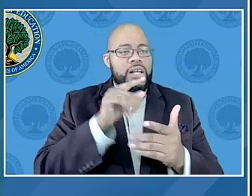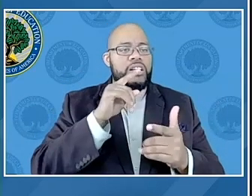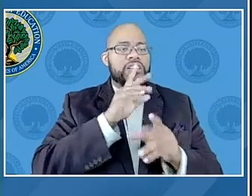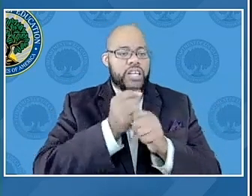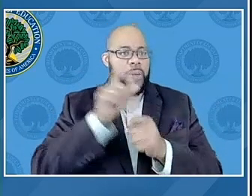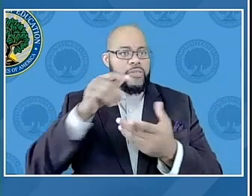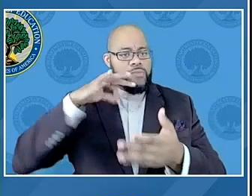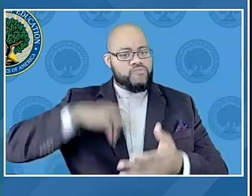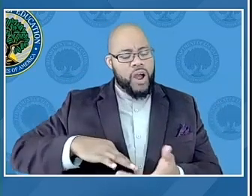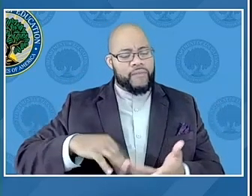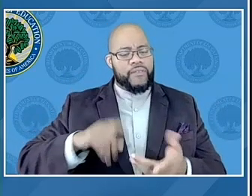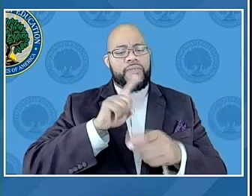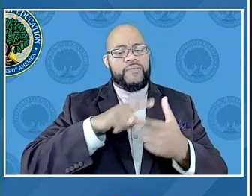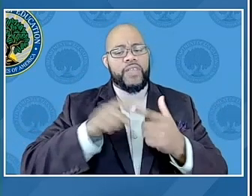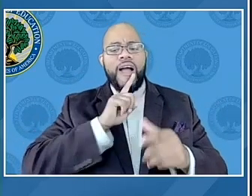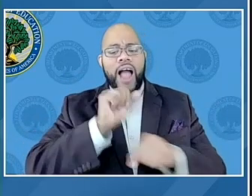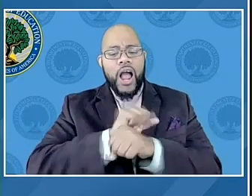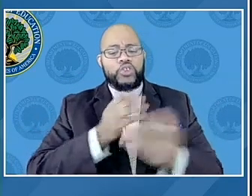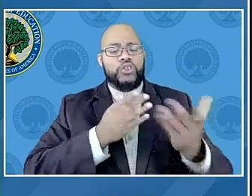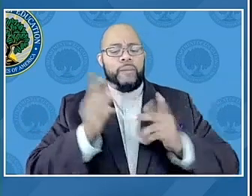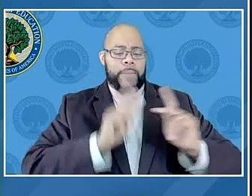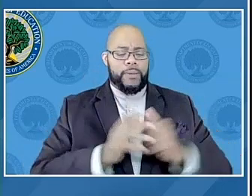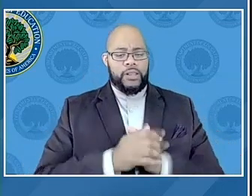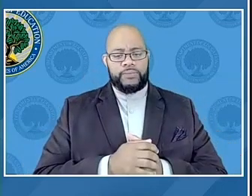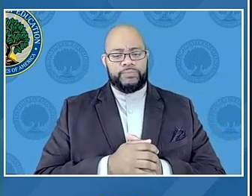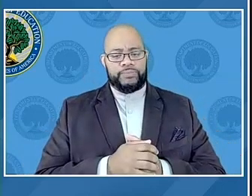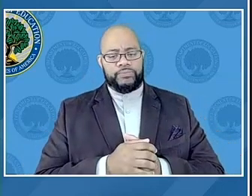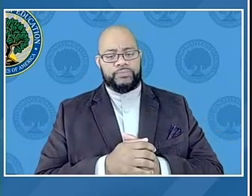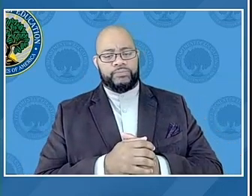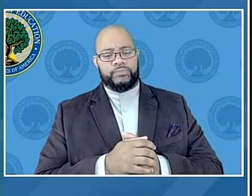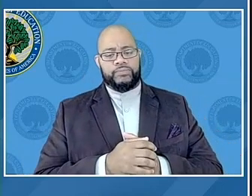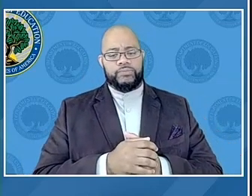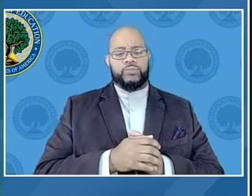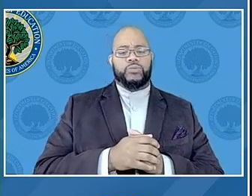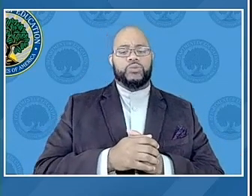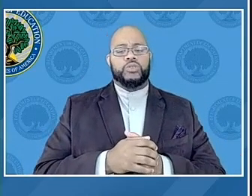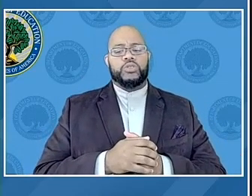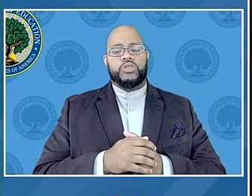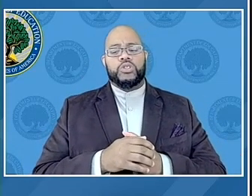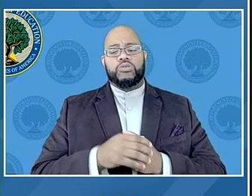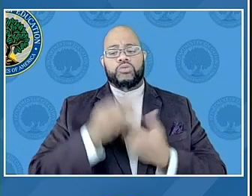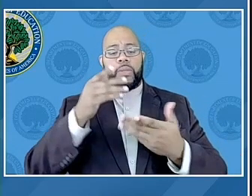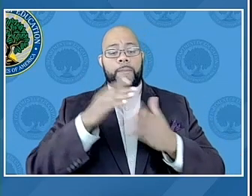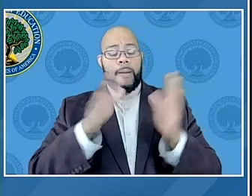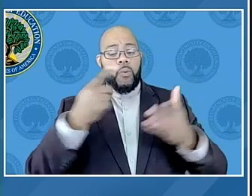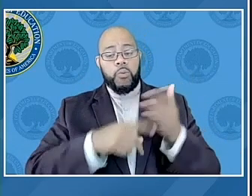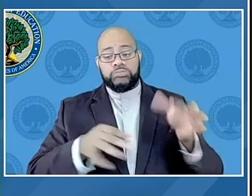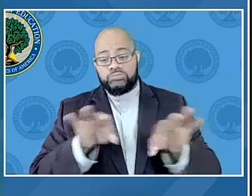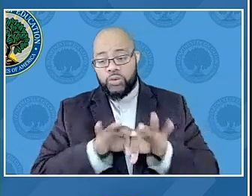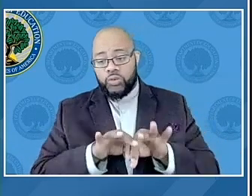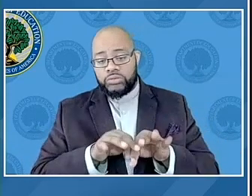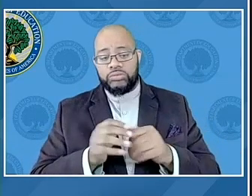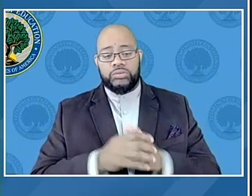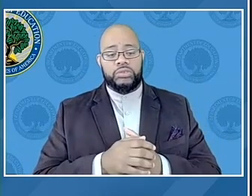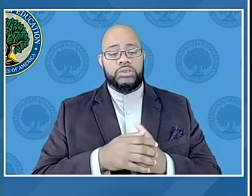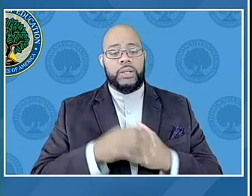actually servicing people and doing the public what it matters in terms of making education a public good.